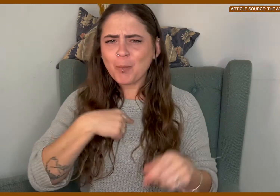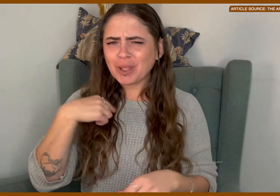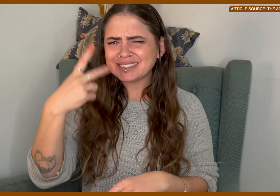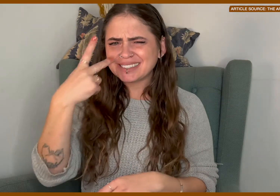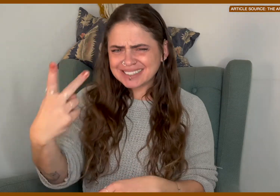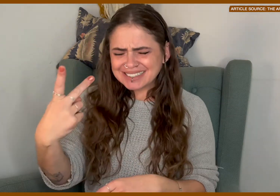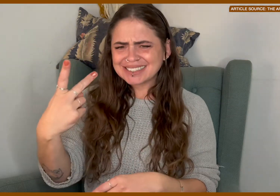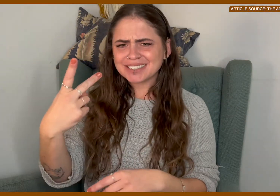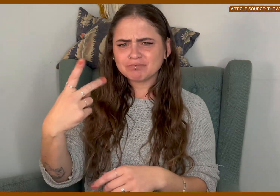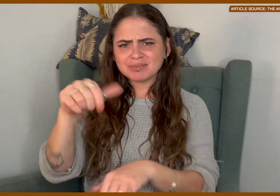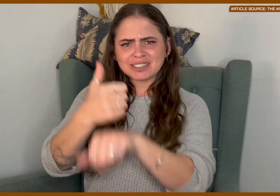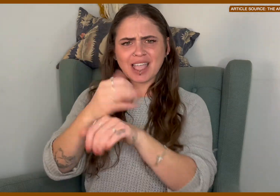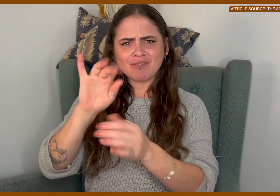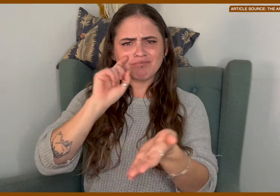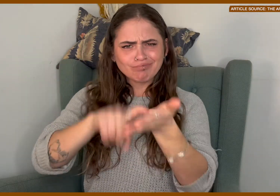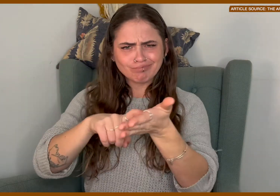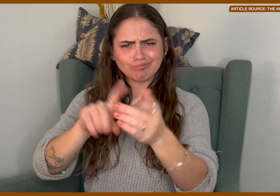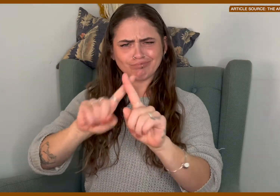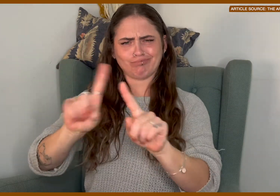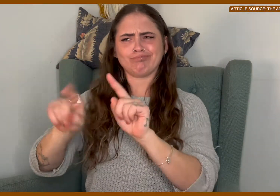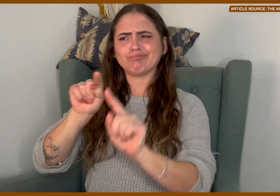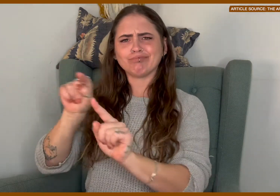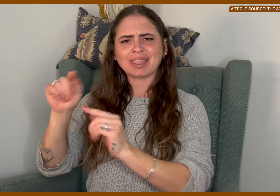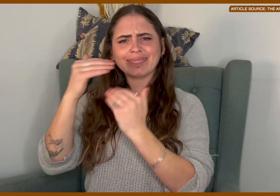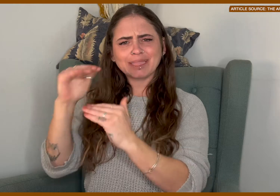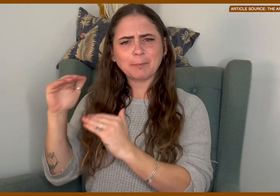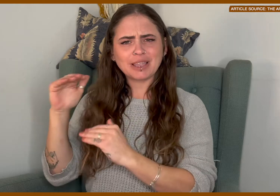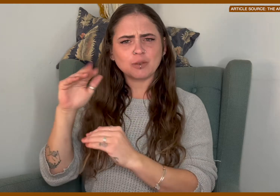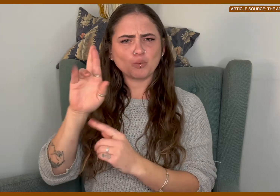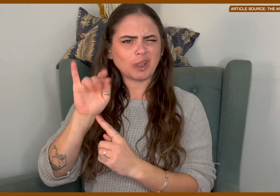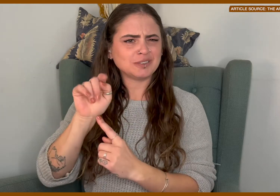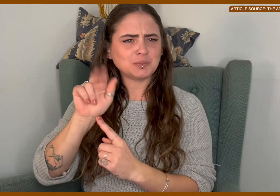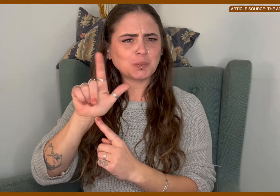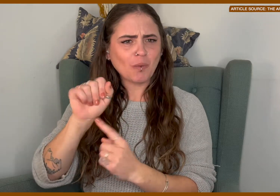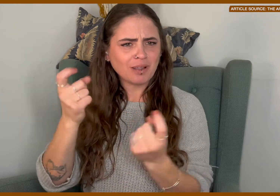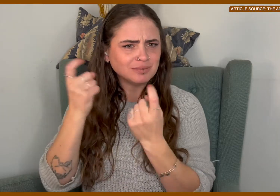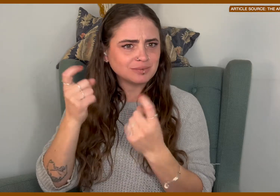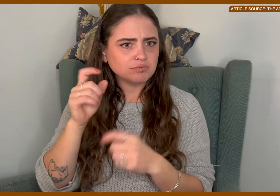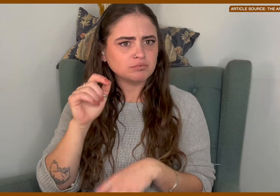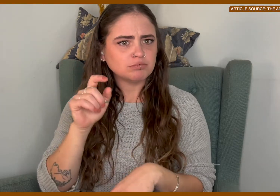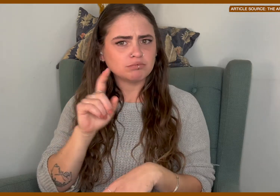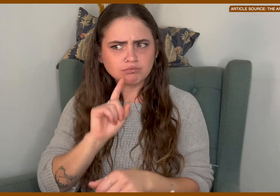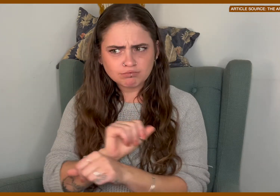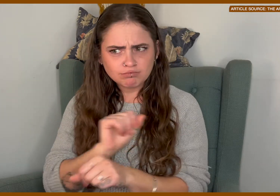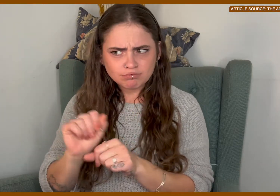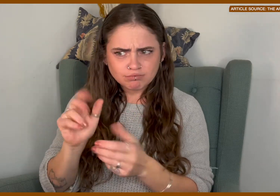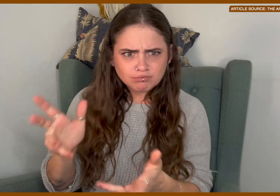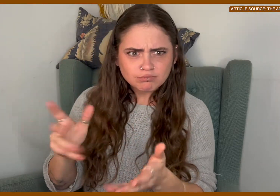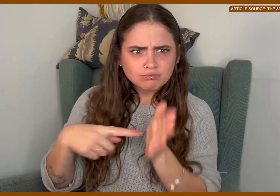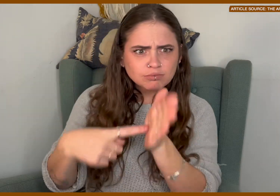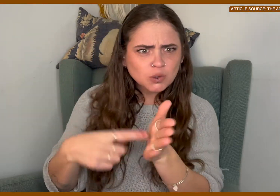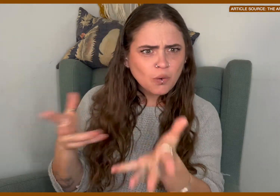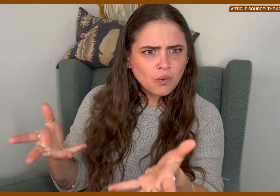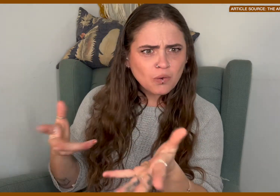but we see a set of distinct, limited rituals that are radically set forth.”